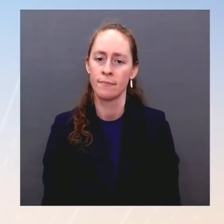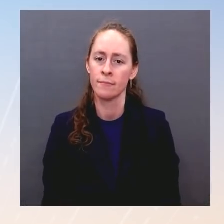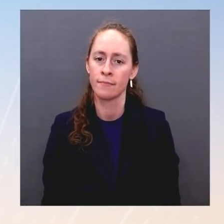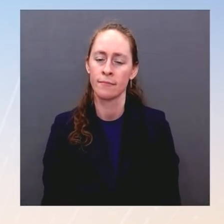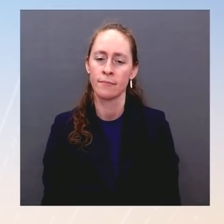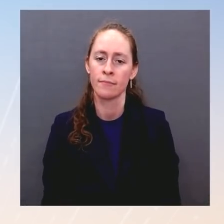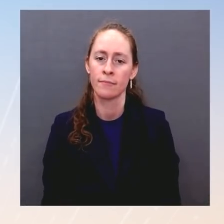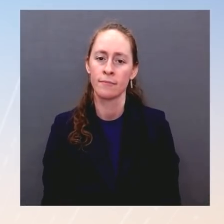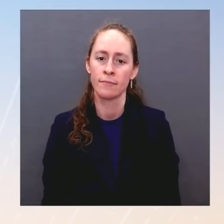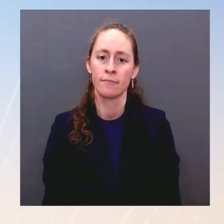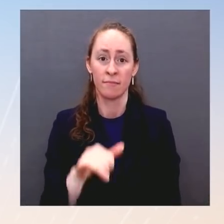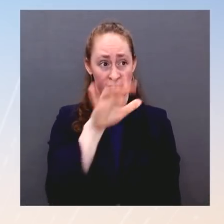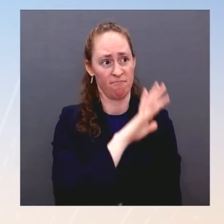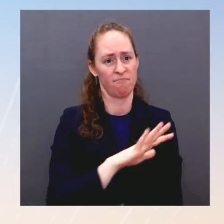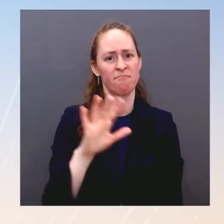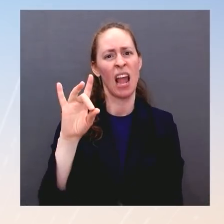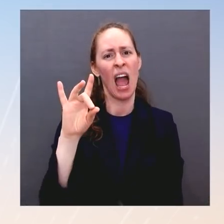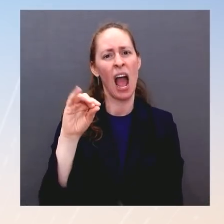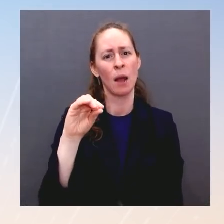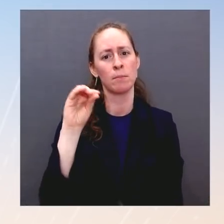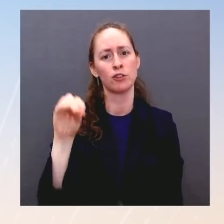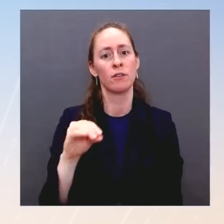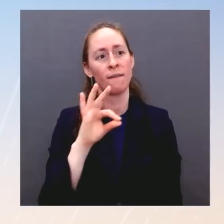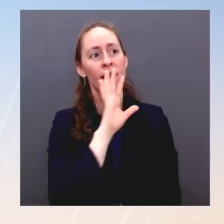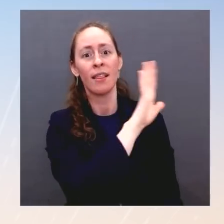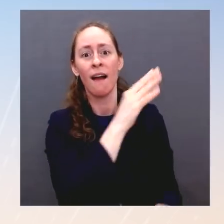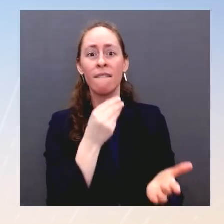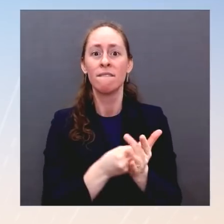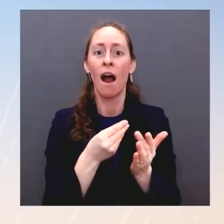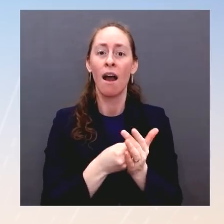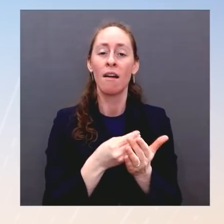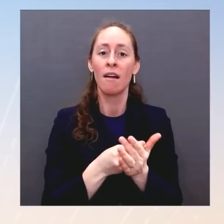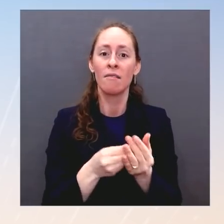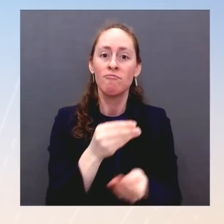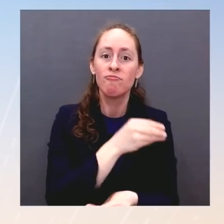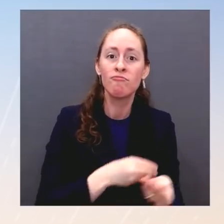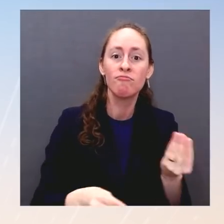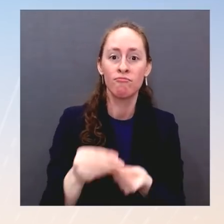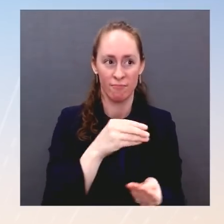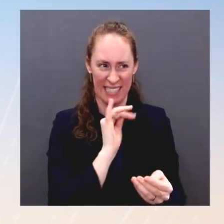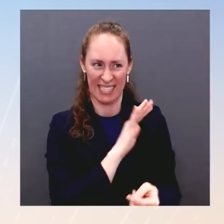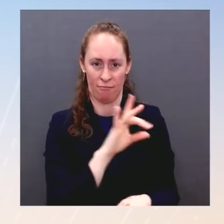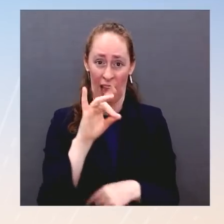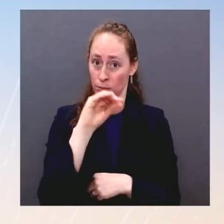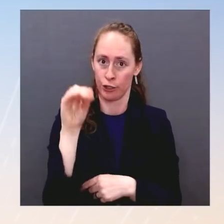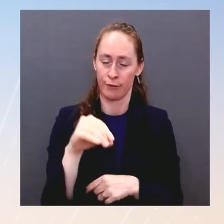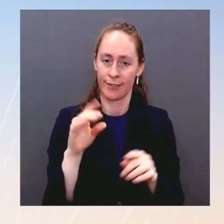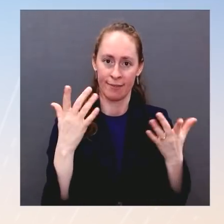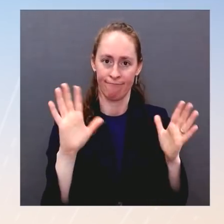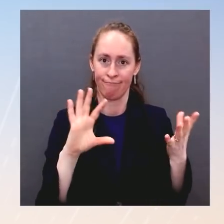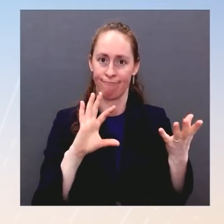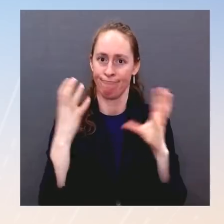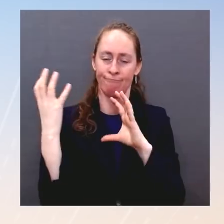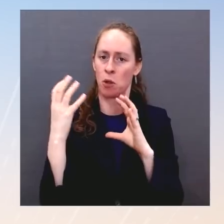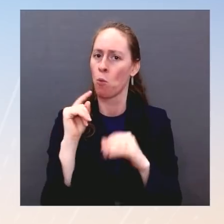That is a significant step that was announced yesterday. The export controls step that was announced yesterday